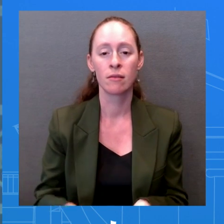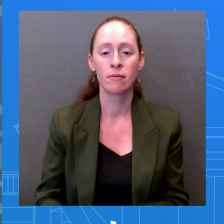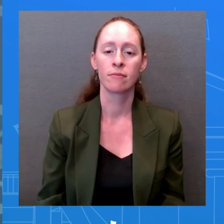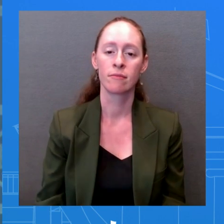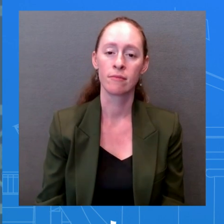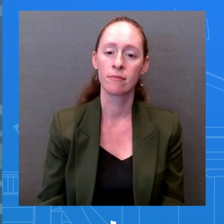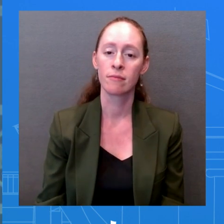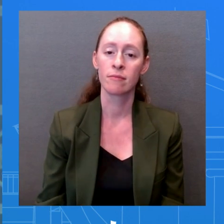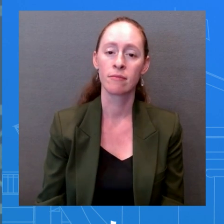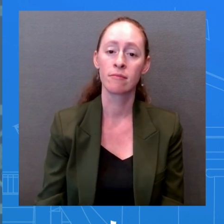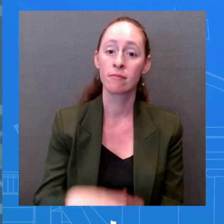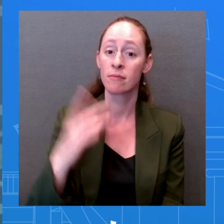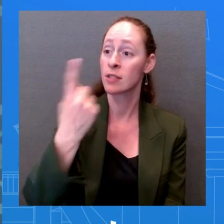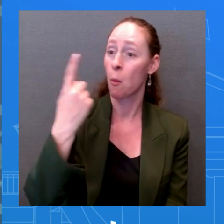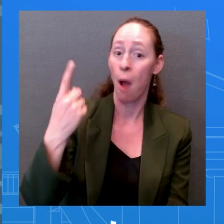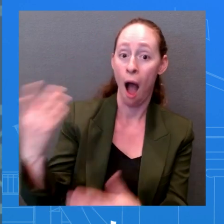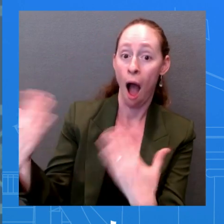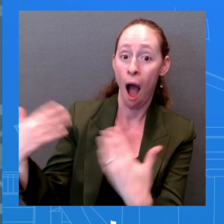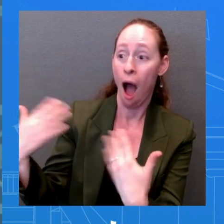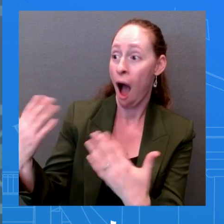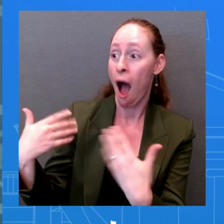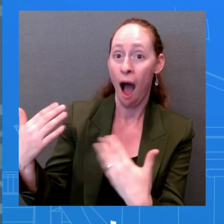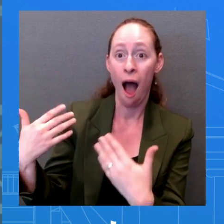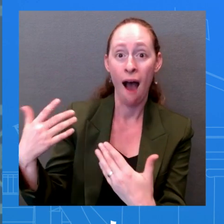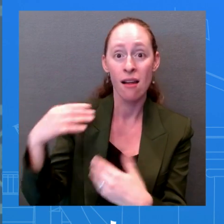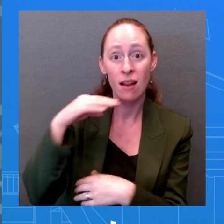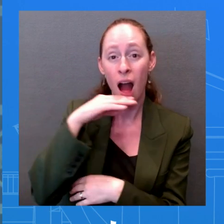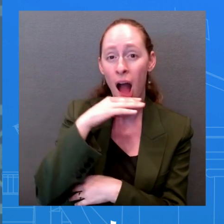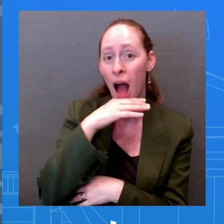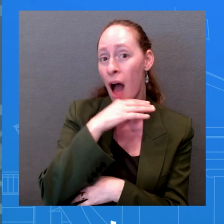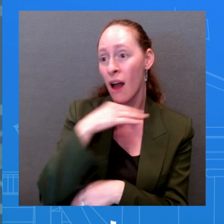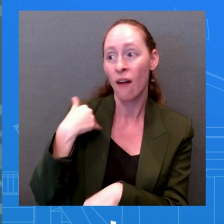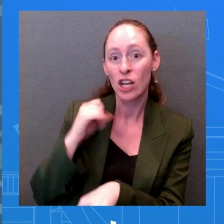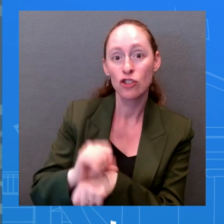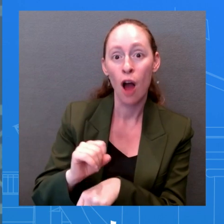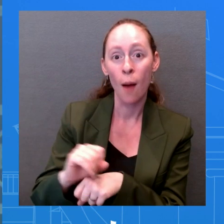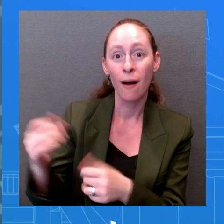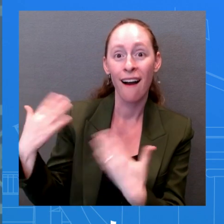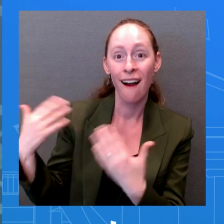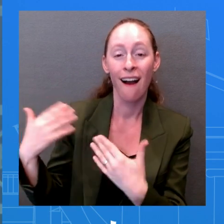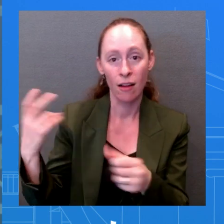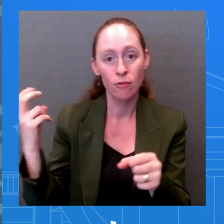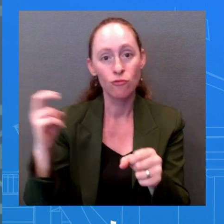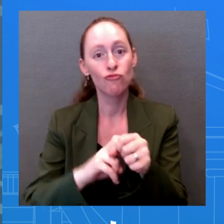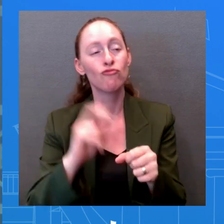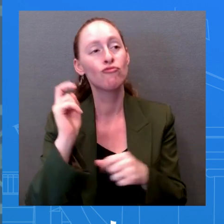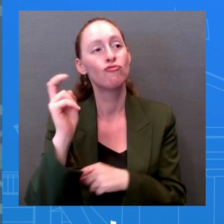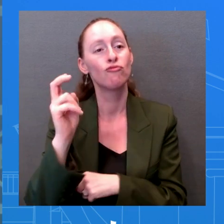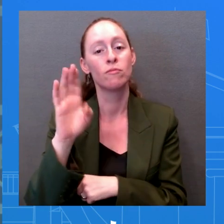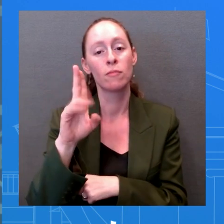and, you know, driven to a place that they do not know. And it is a cruel thing to do.